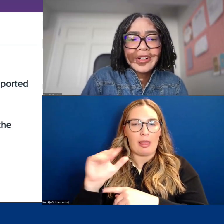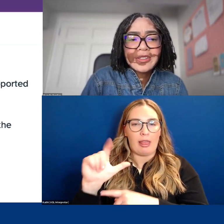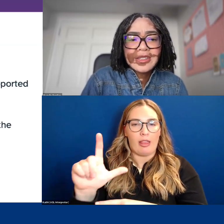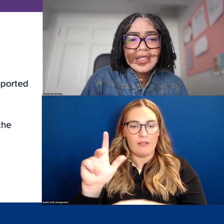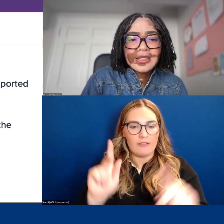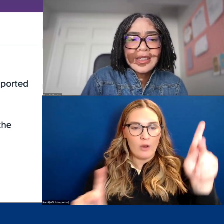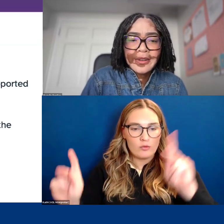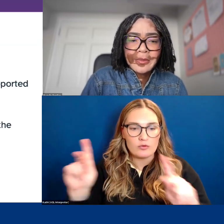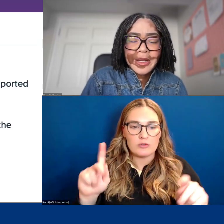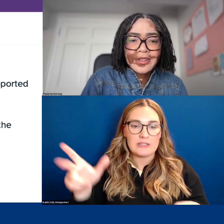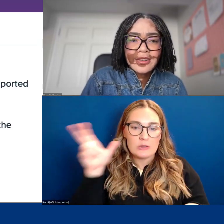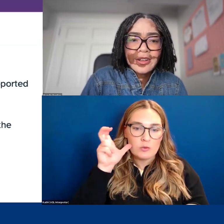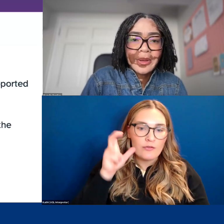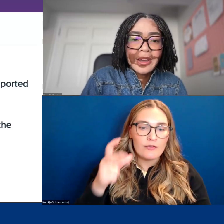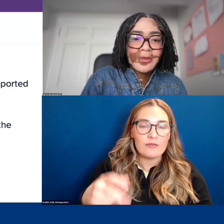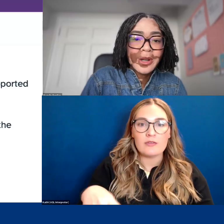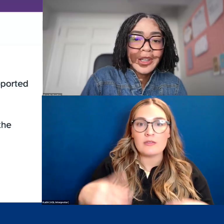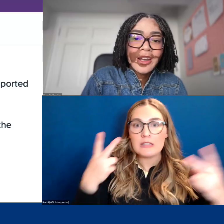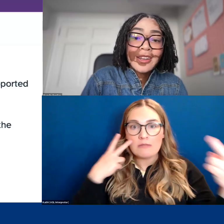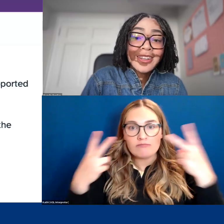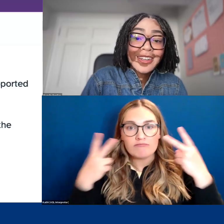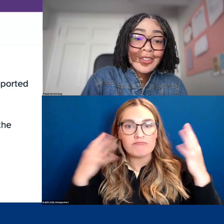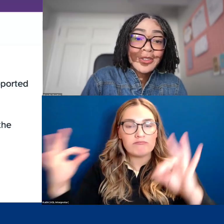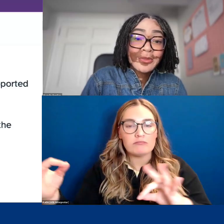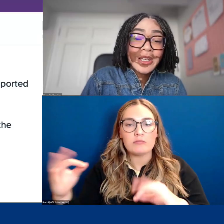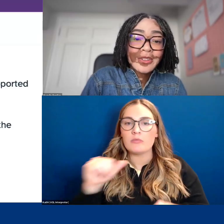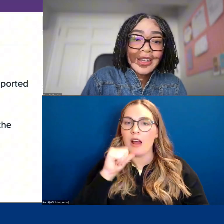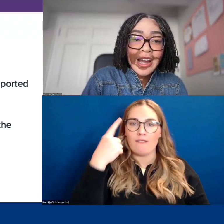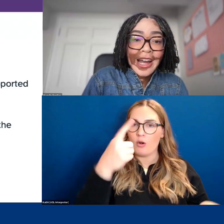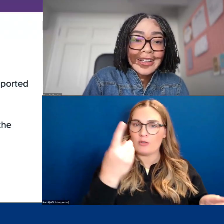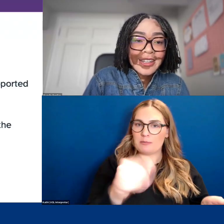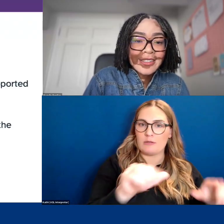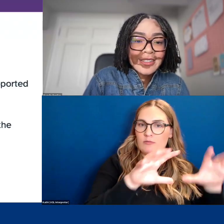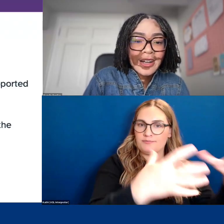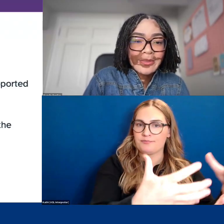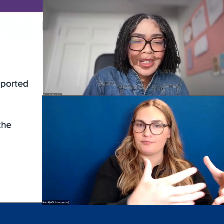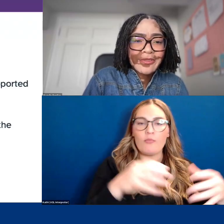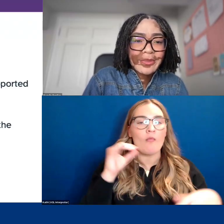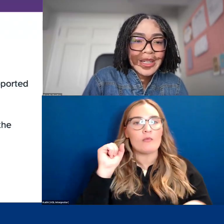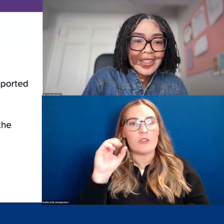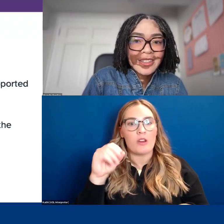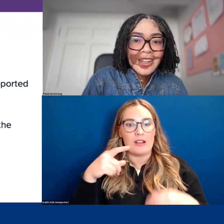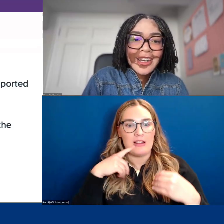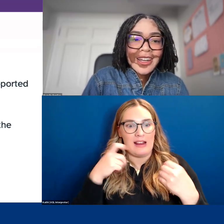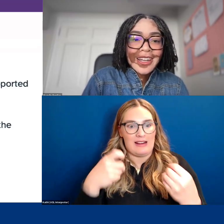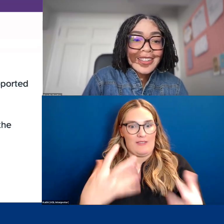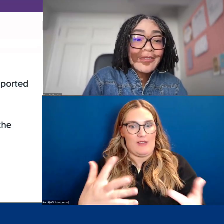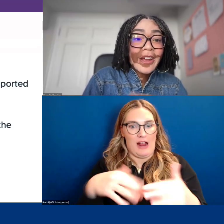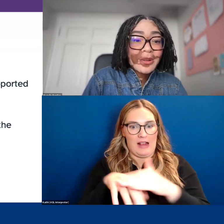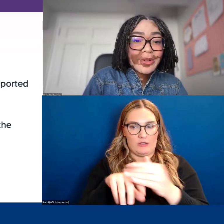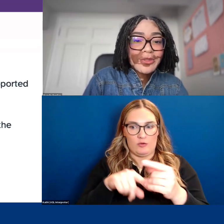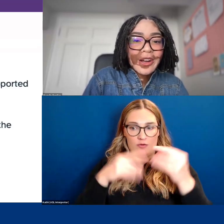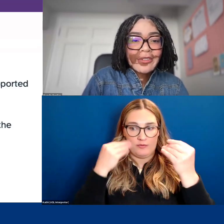diverse needs that patients are coming in with to make sure that access to information is available for